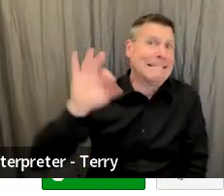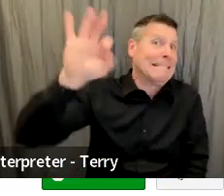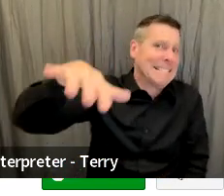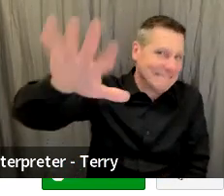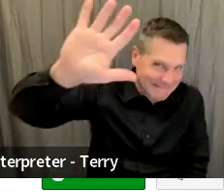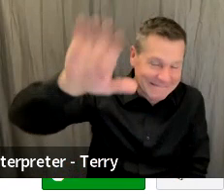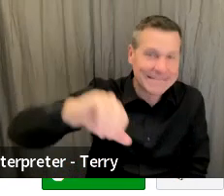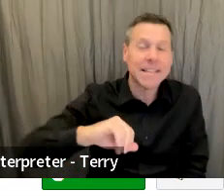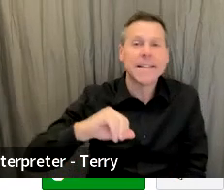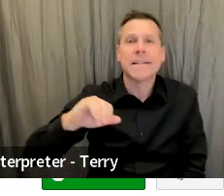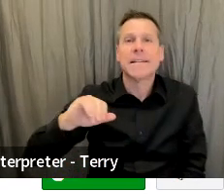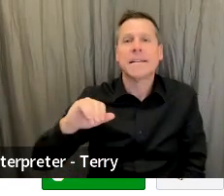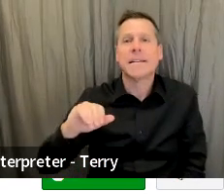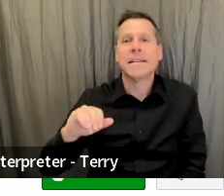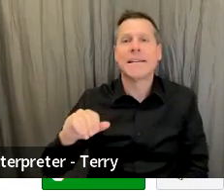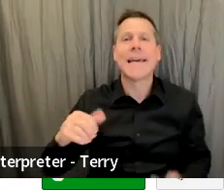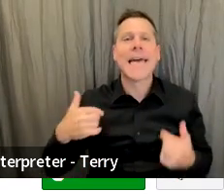I'm kind of the have an outside perspective.